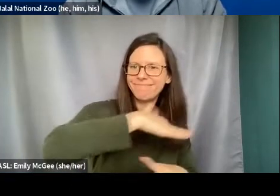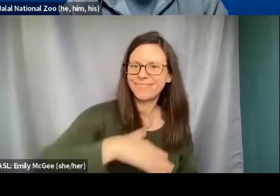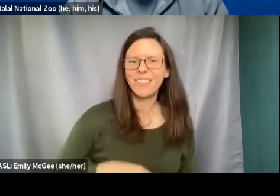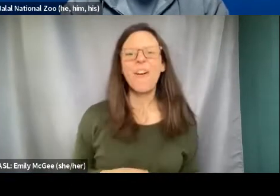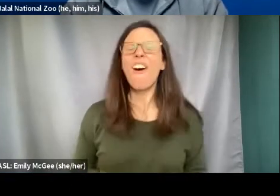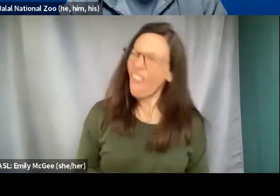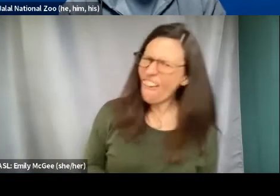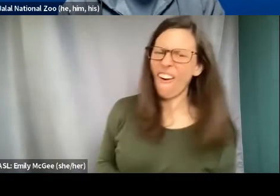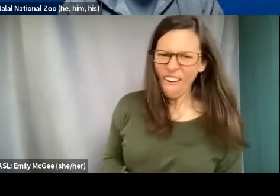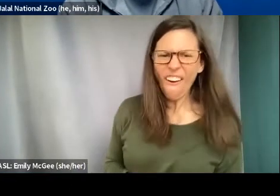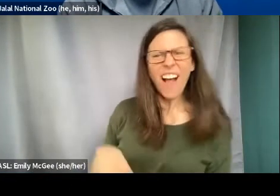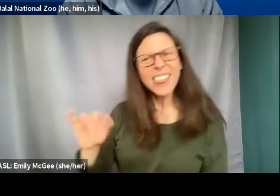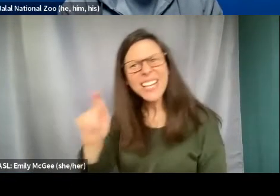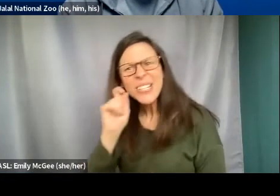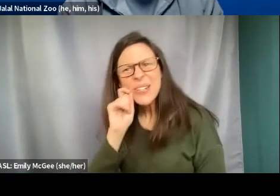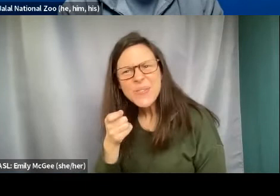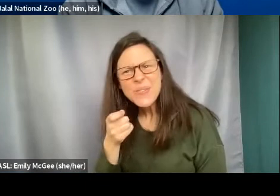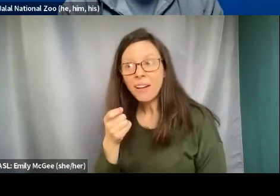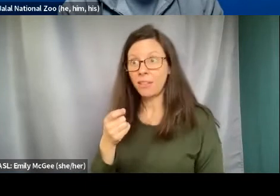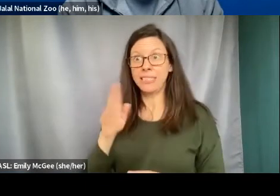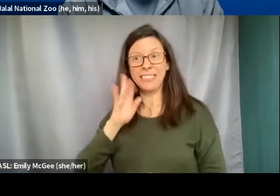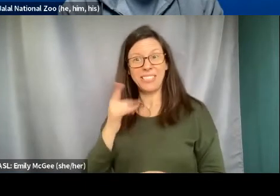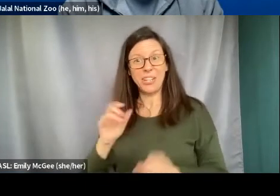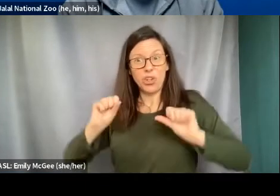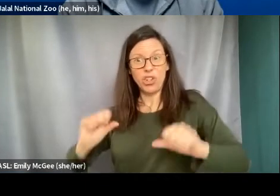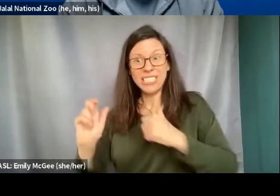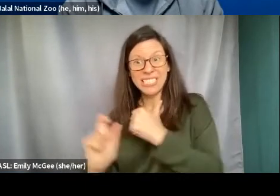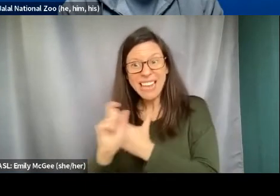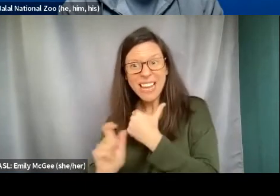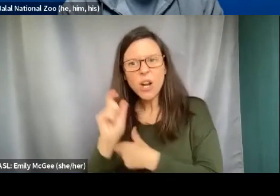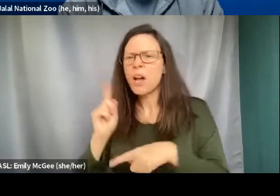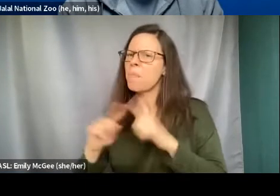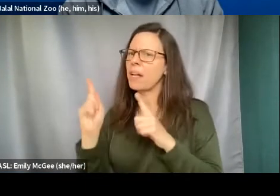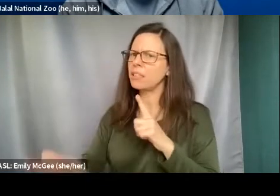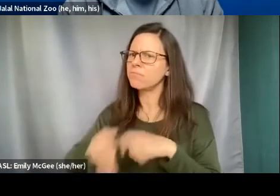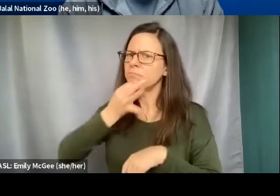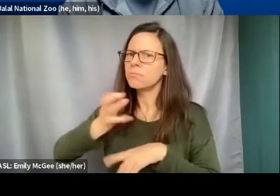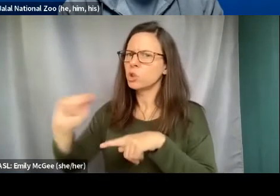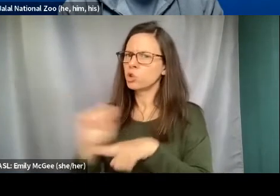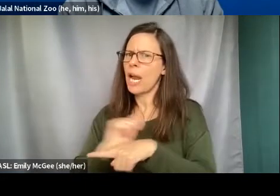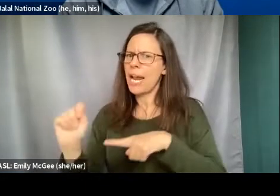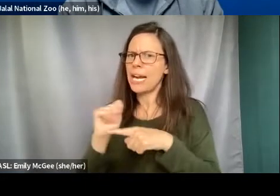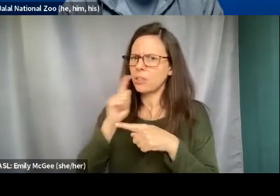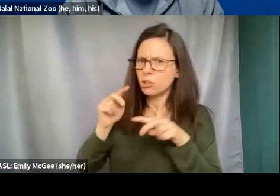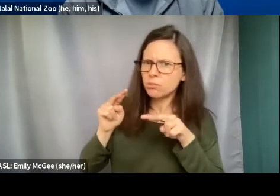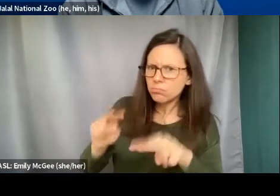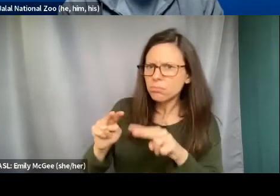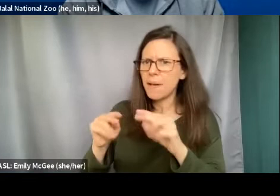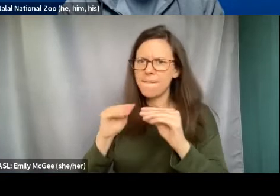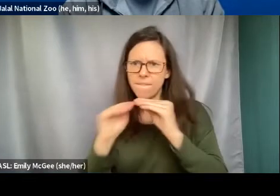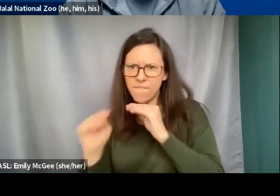and then also train to monitor, maintain, test and fix these ozone injection systems. That's really